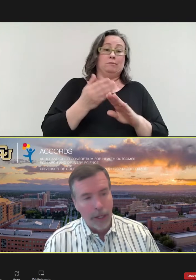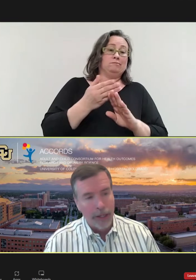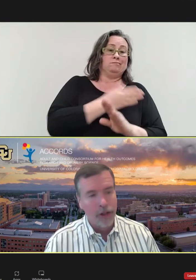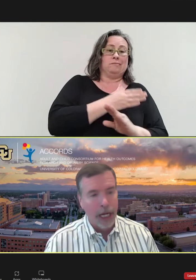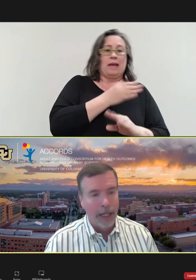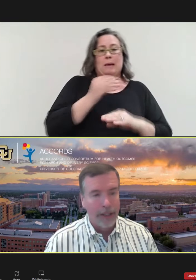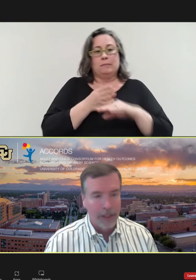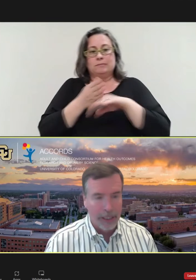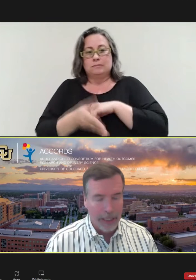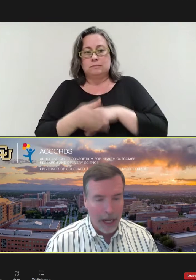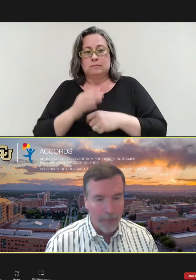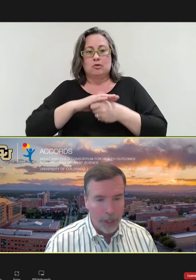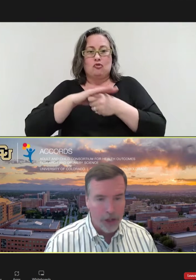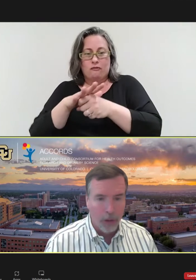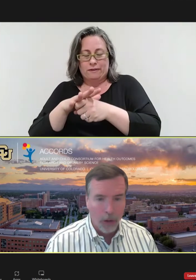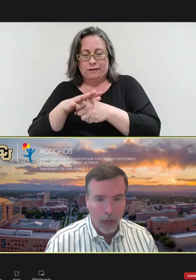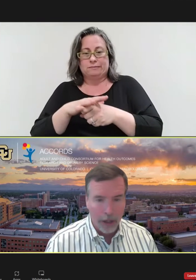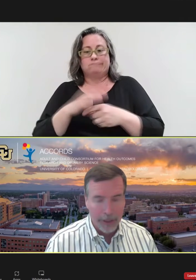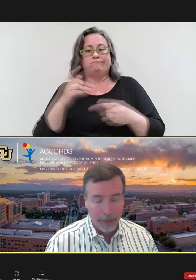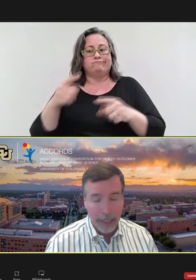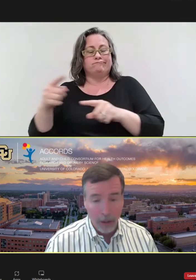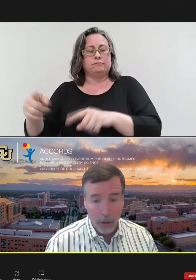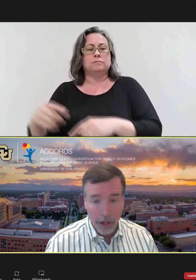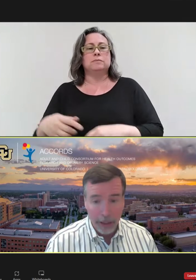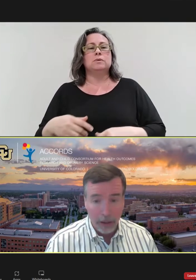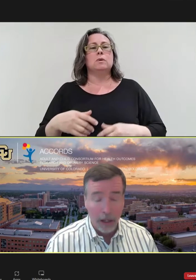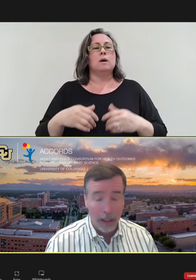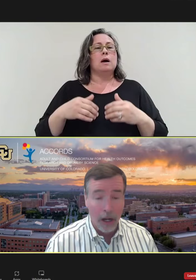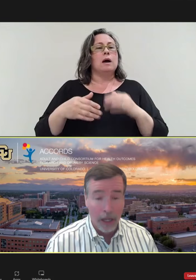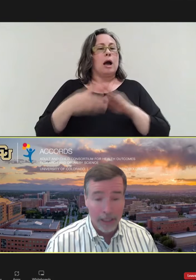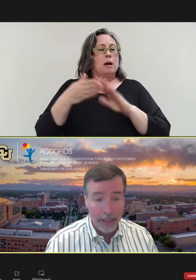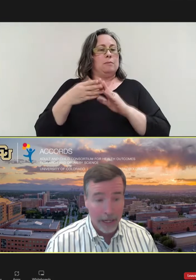another challenge is that the operational requirements and overhead costs that I've